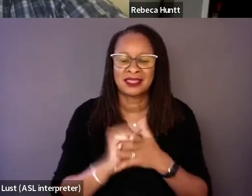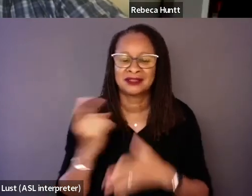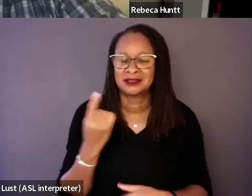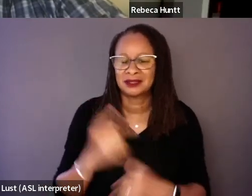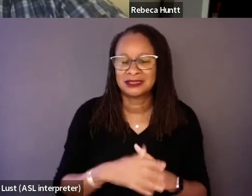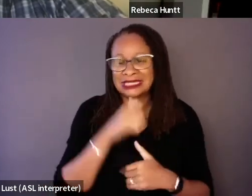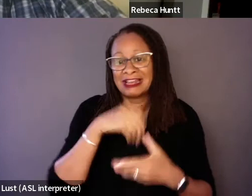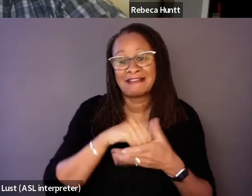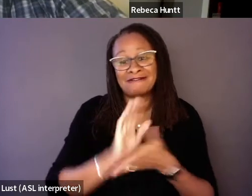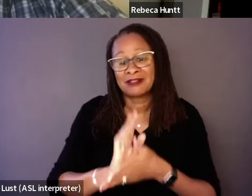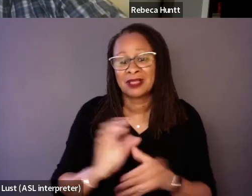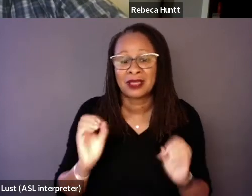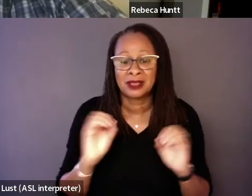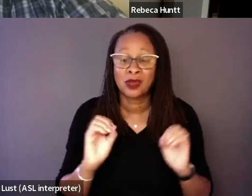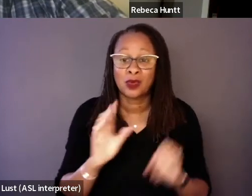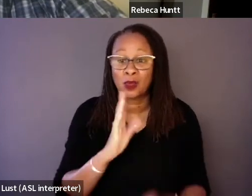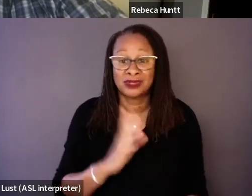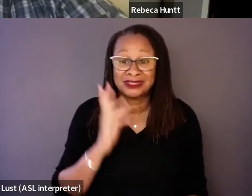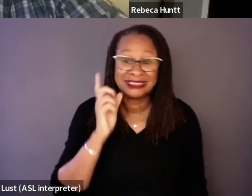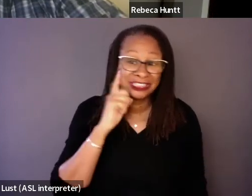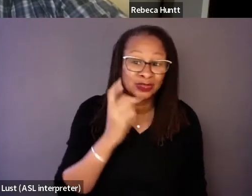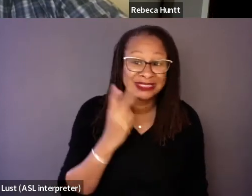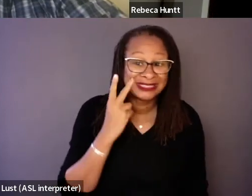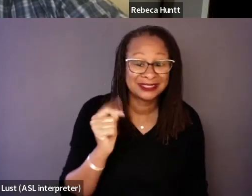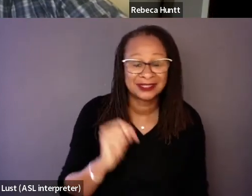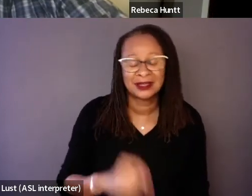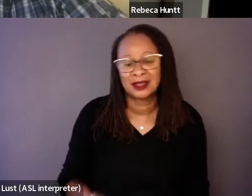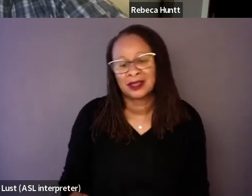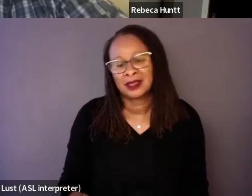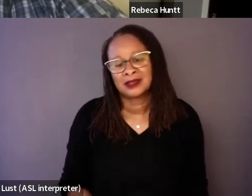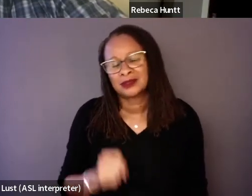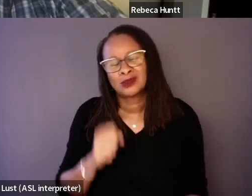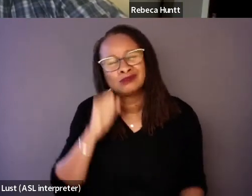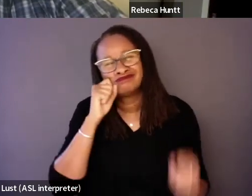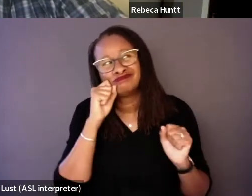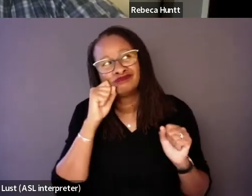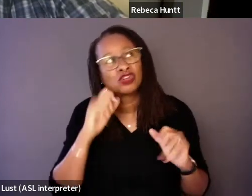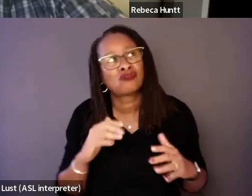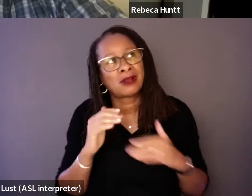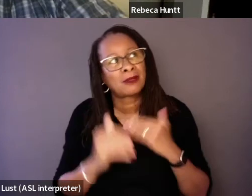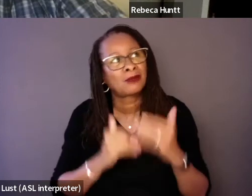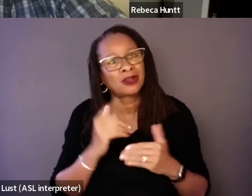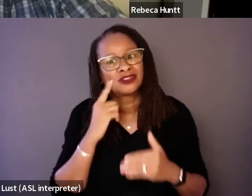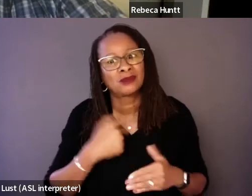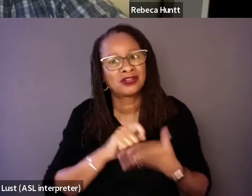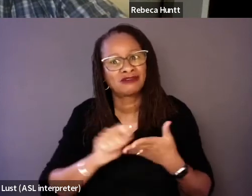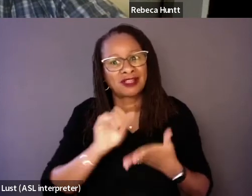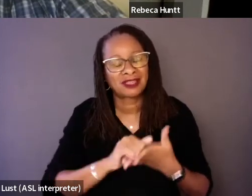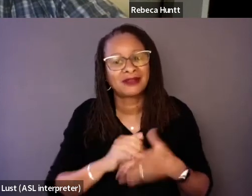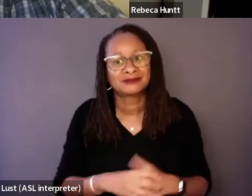will ever hear or see, but it was such an incredible process for me to write that and for that to